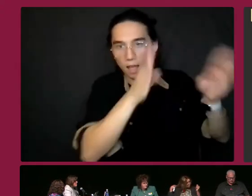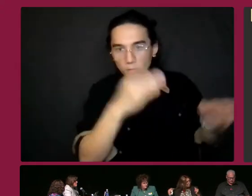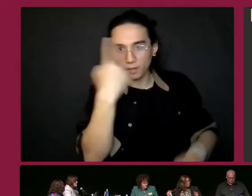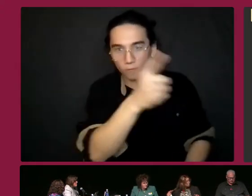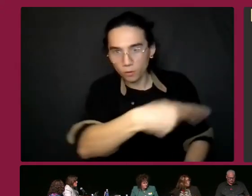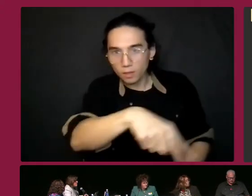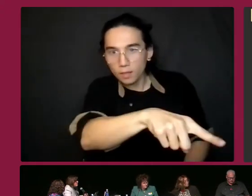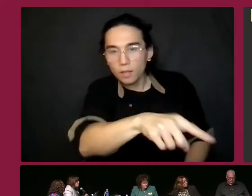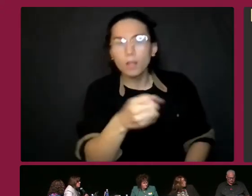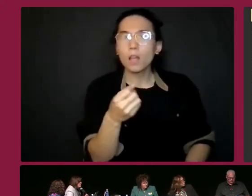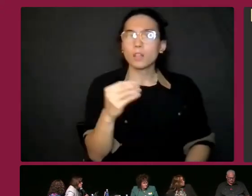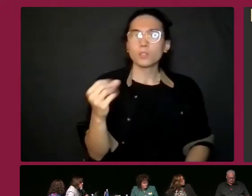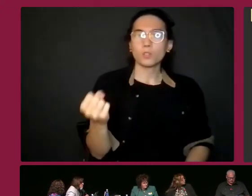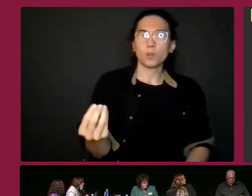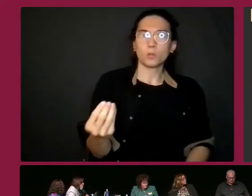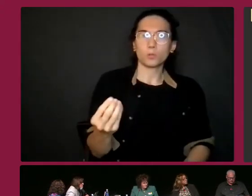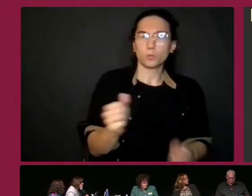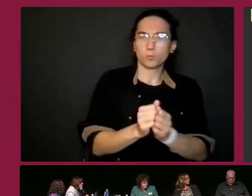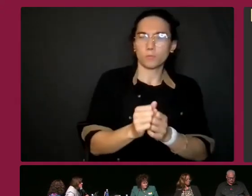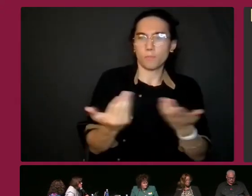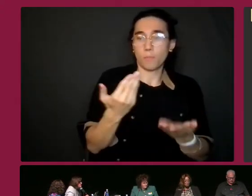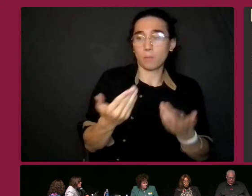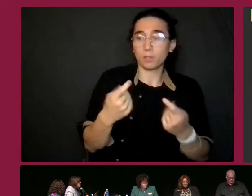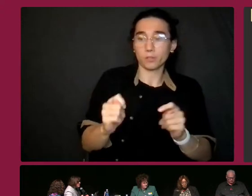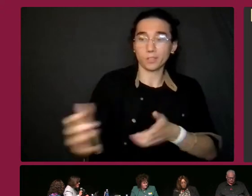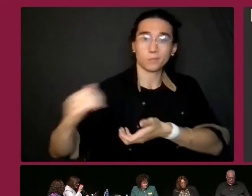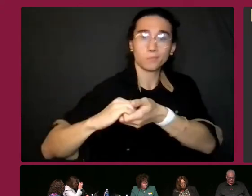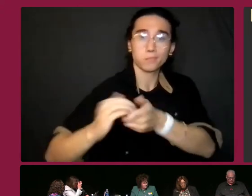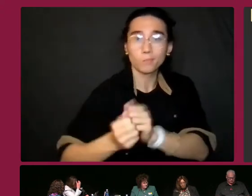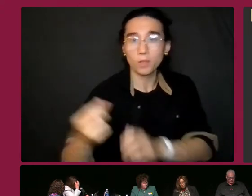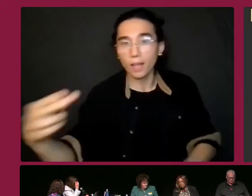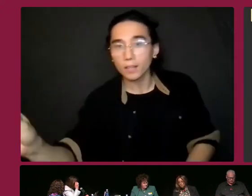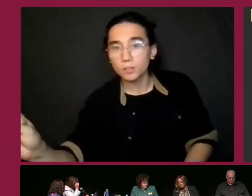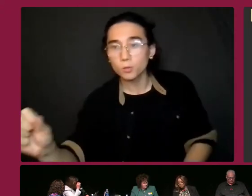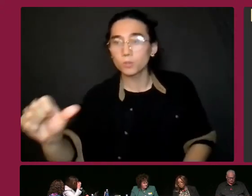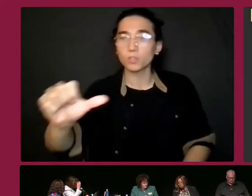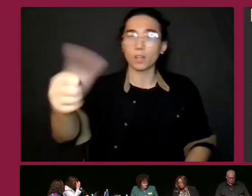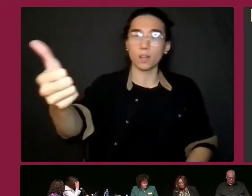and other facilities in this, uh, community. So, uh,